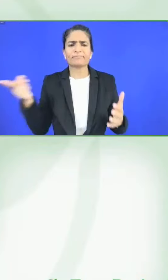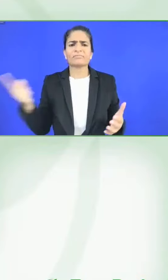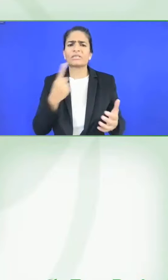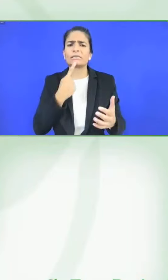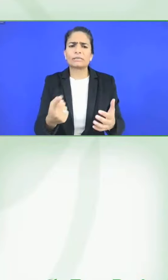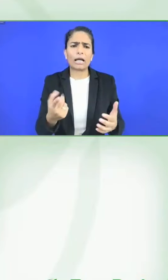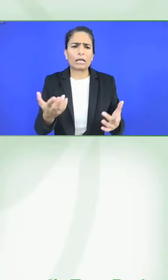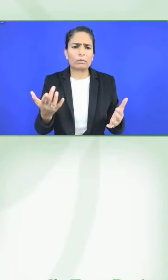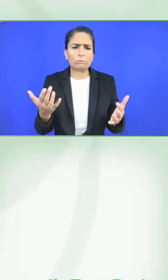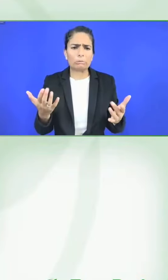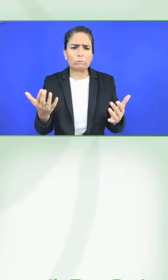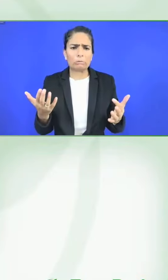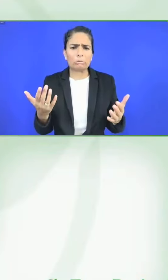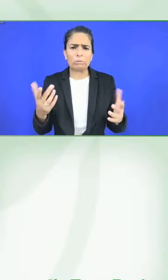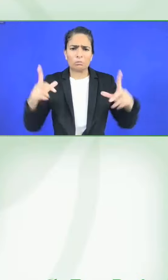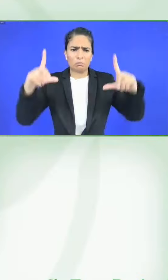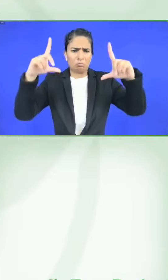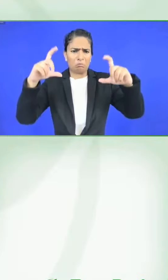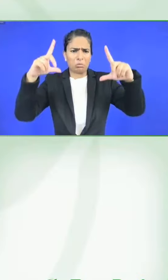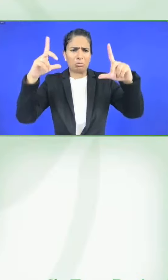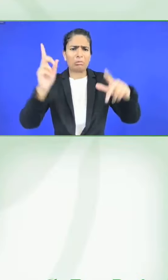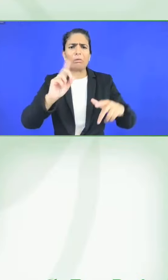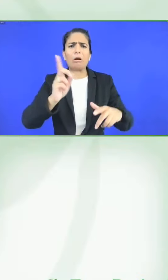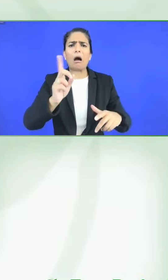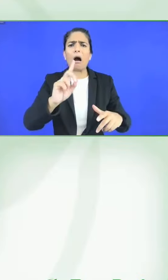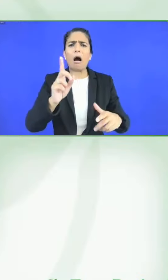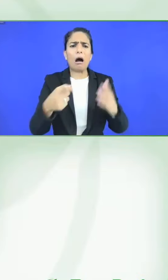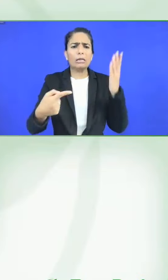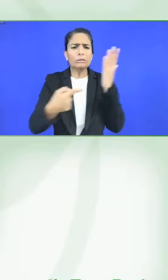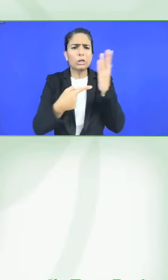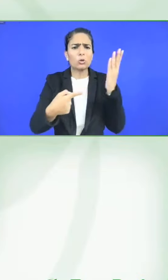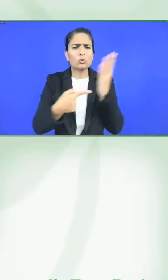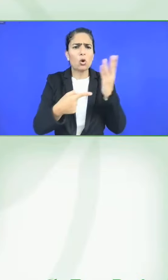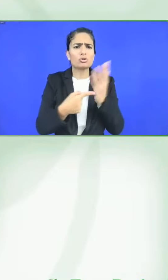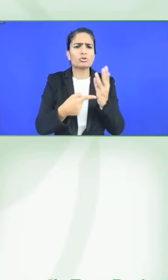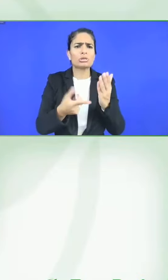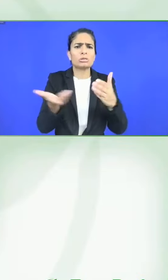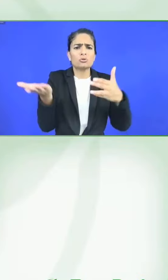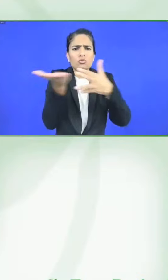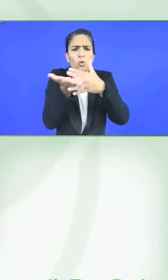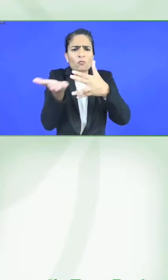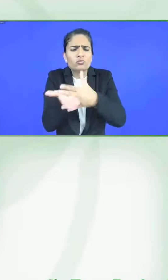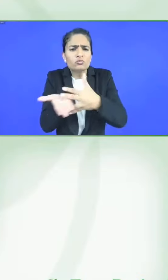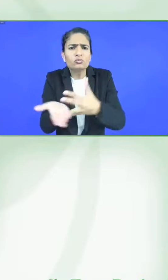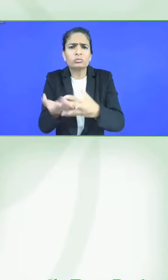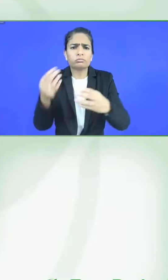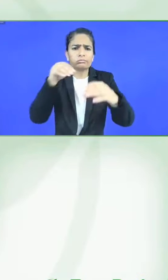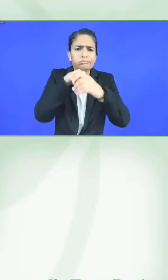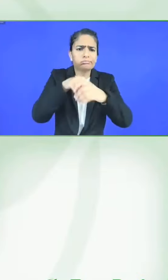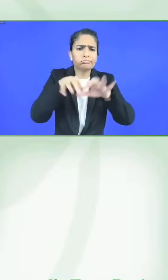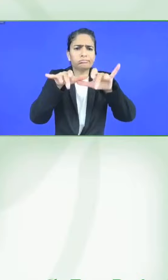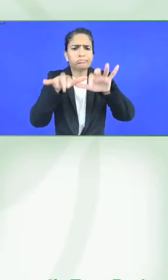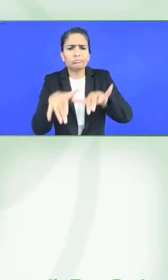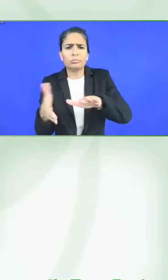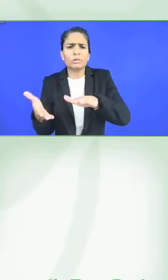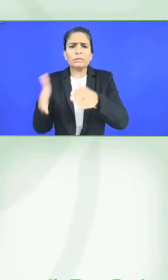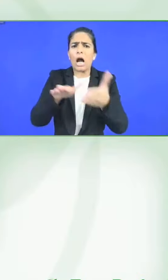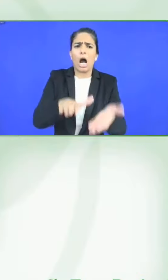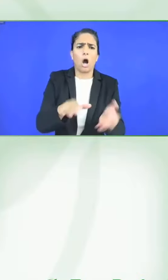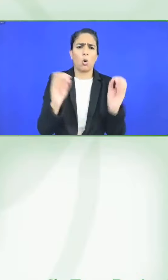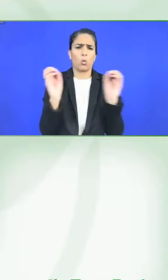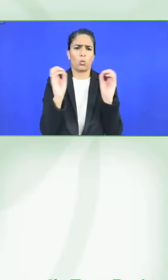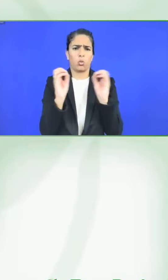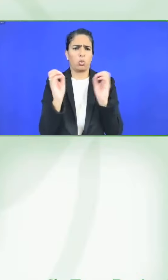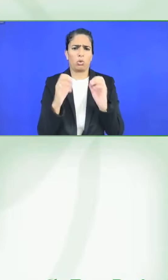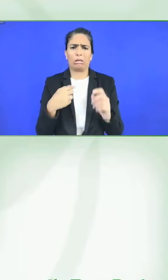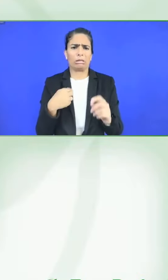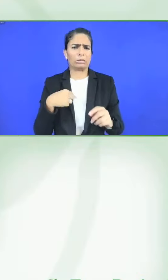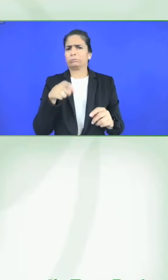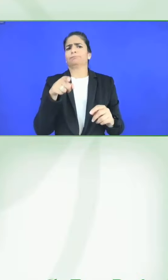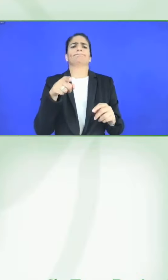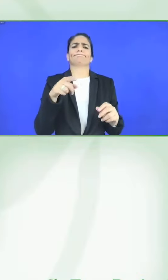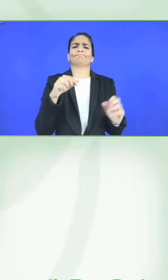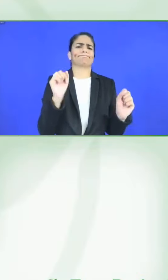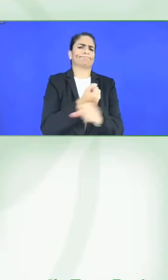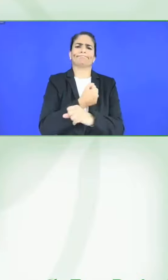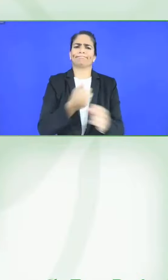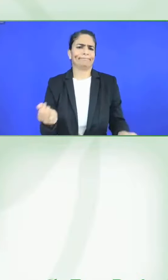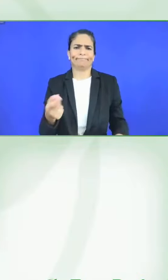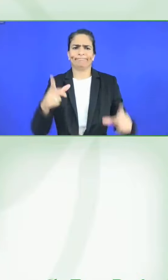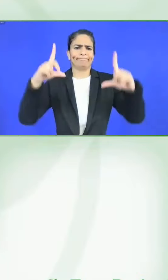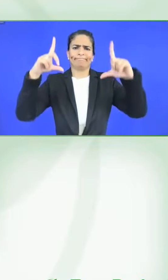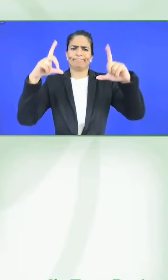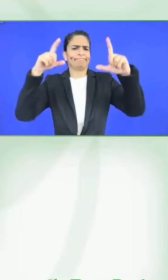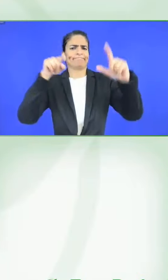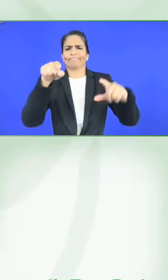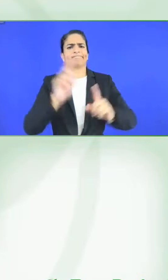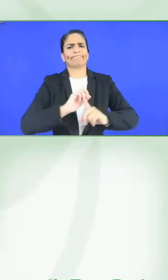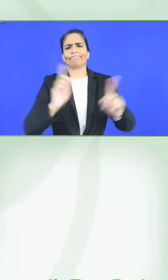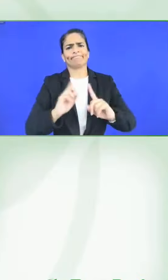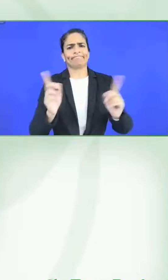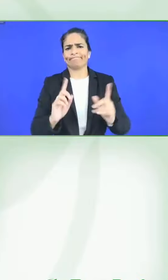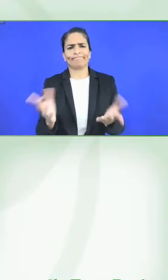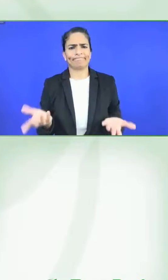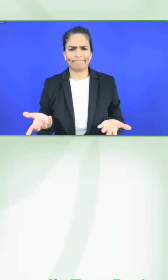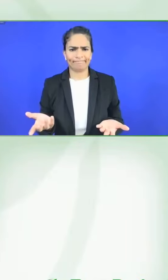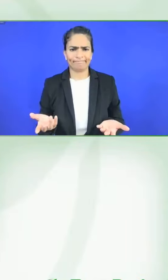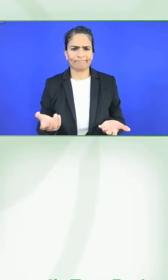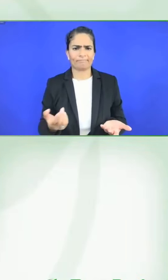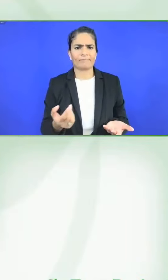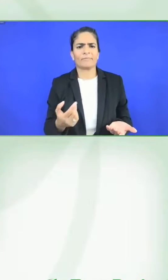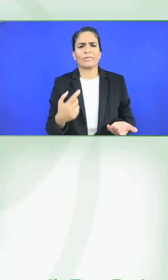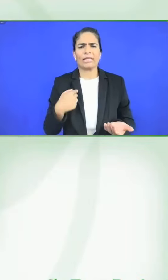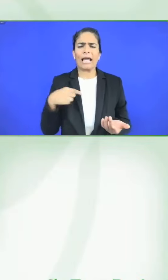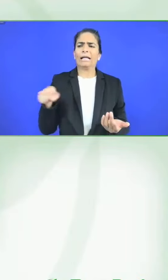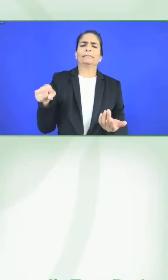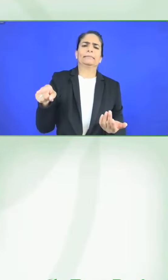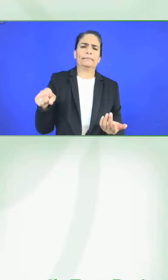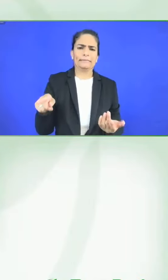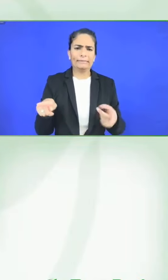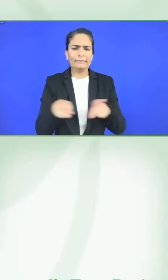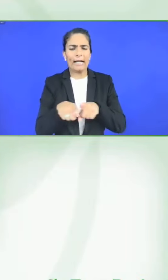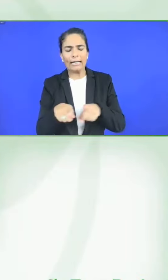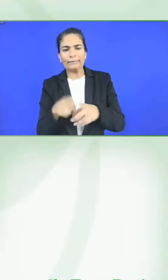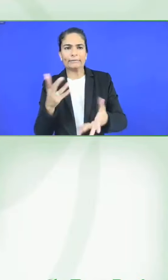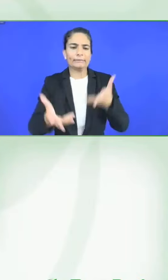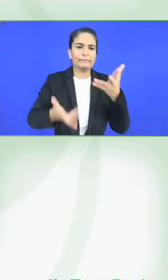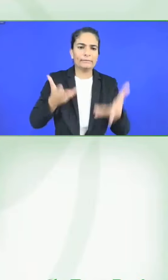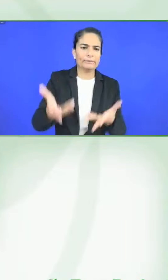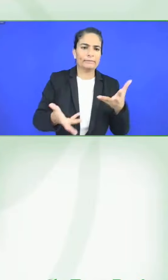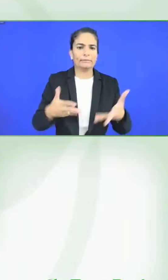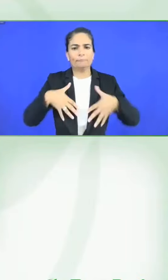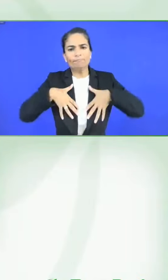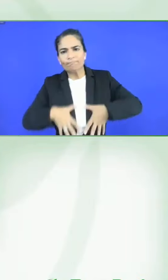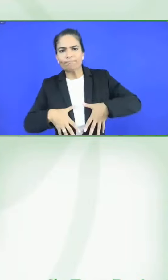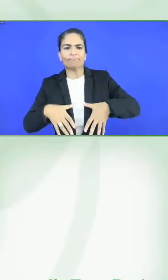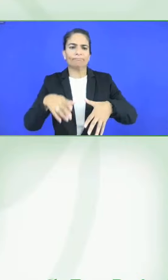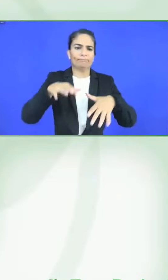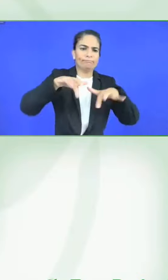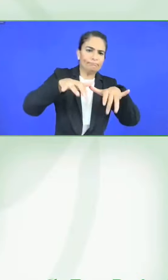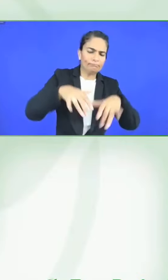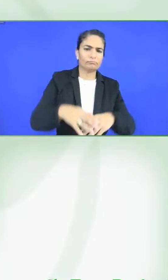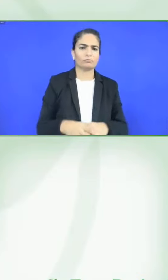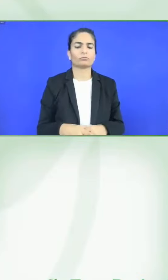it is the only way that they can actually install it in all of these other computers